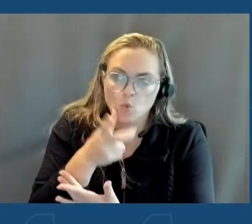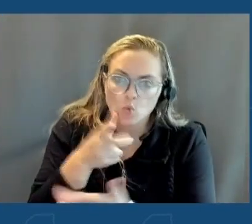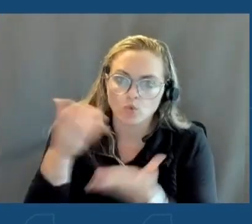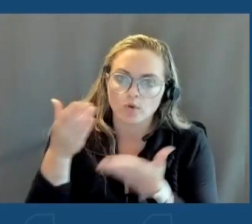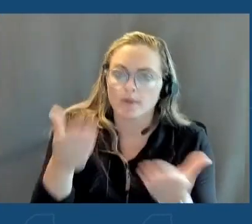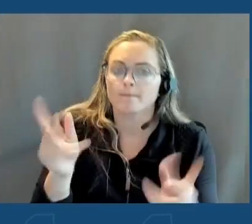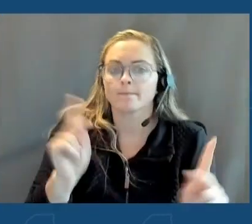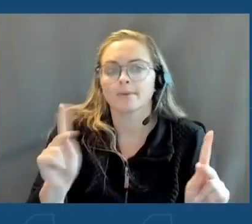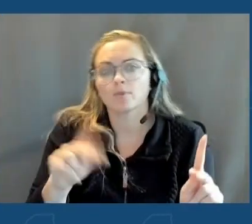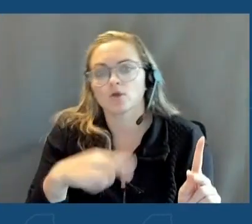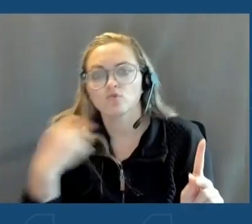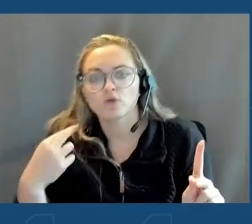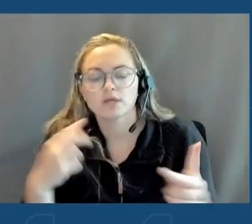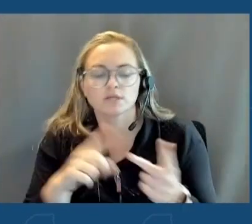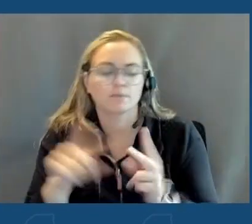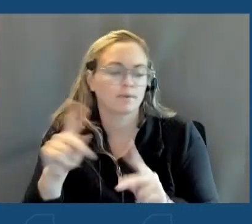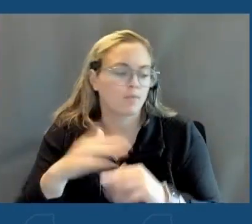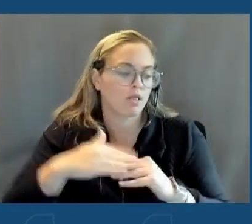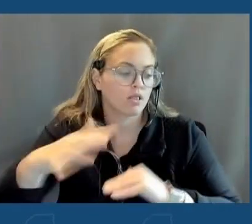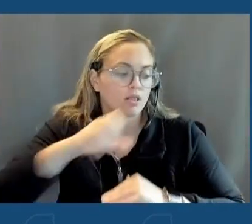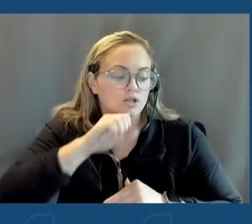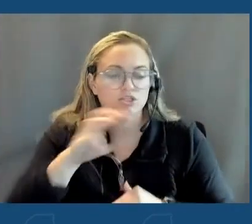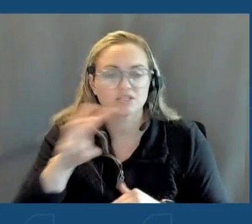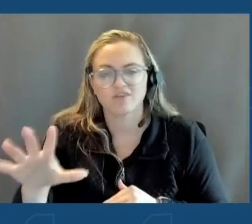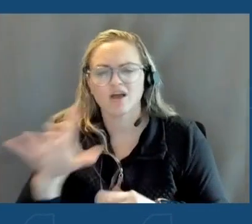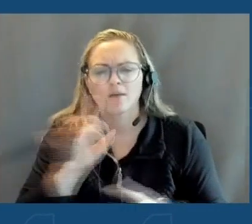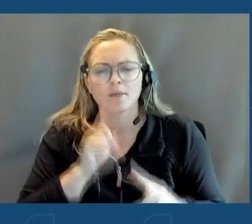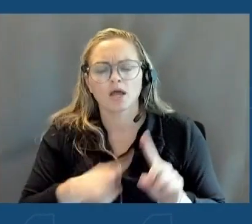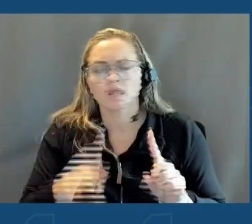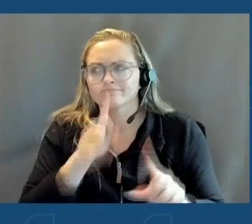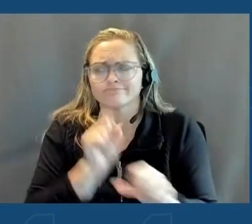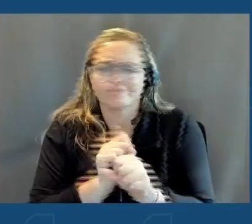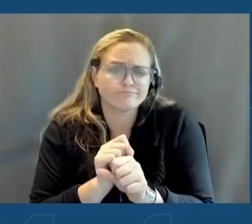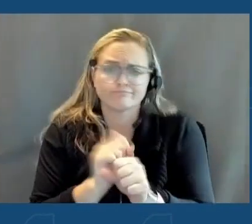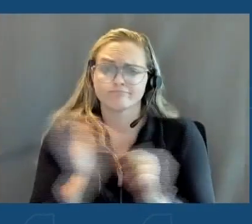WE ARE WAITING TO FIND OUT WHAT AGE GROUPS THAT THE FDA OR CDC